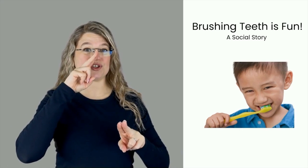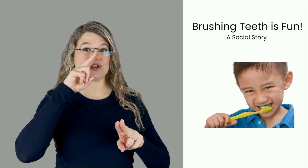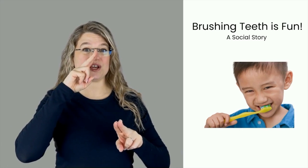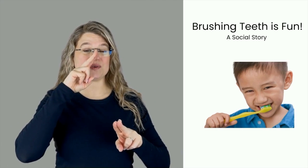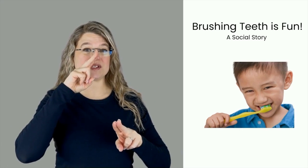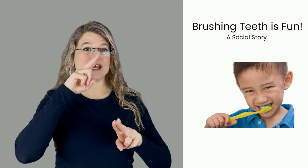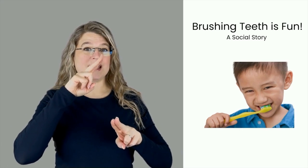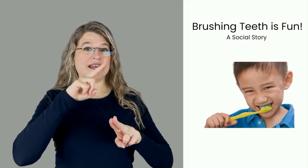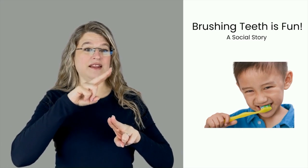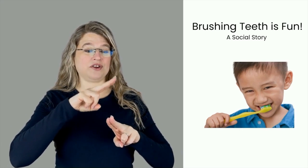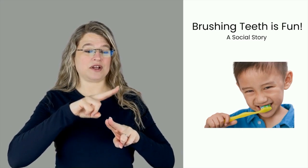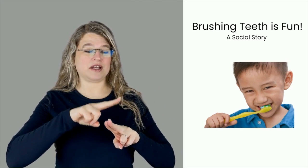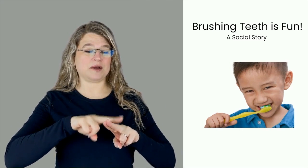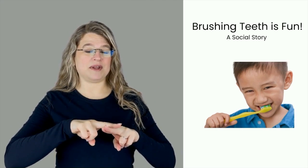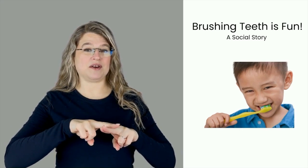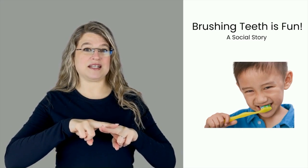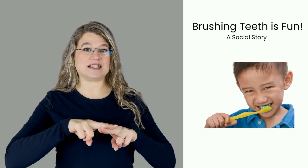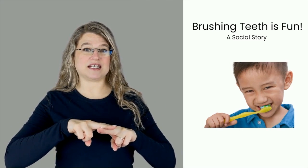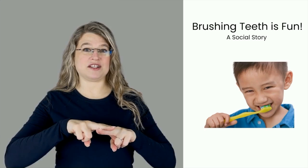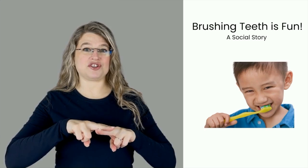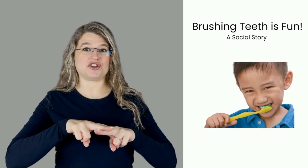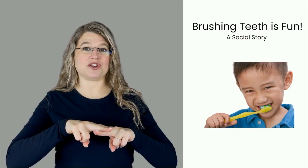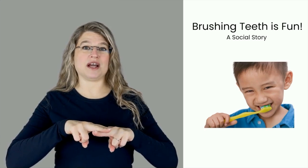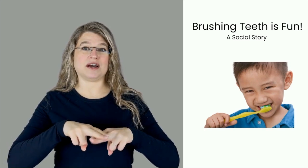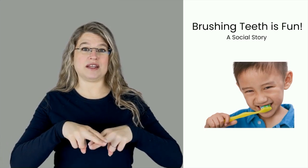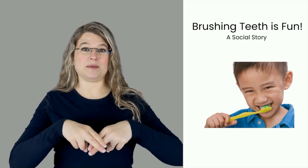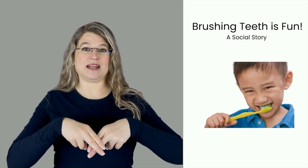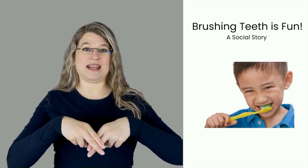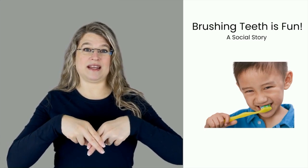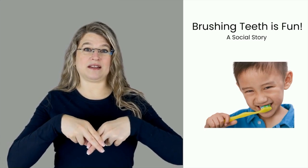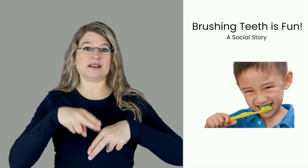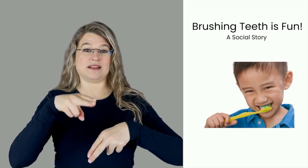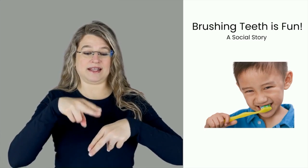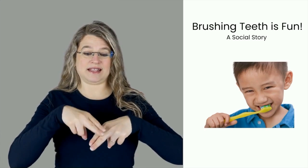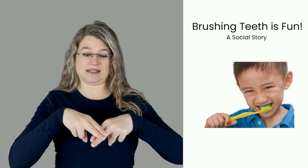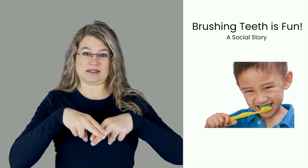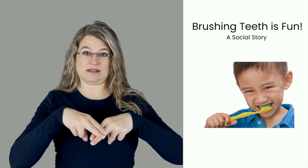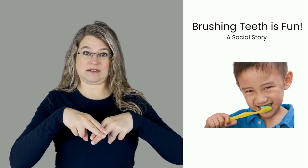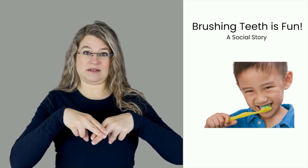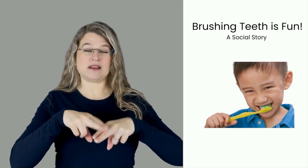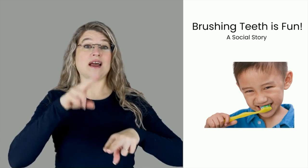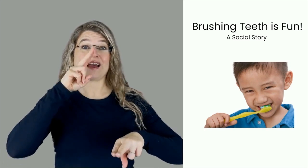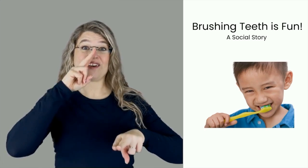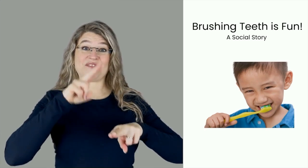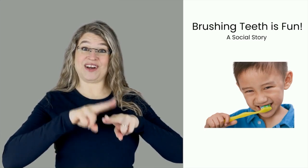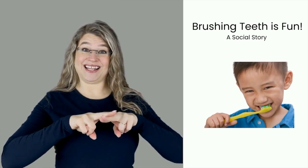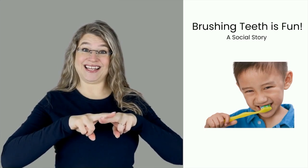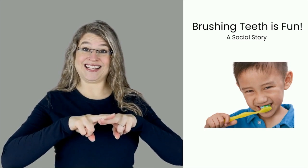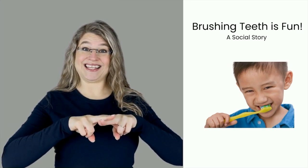your nose and then you're going to come down and touch your non dominant hand like this fun